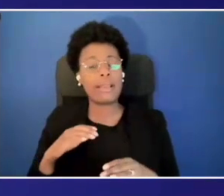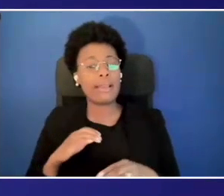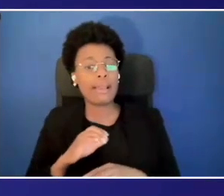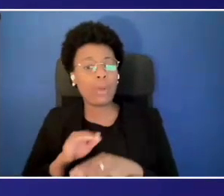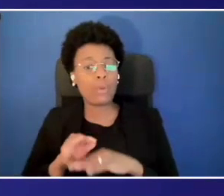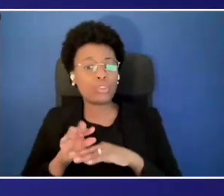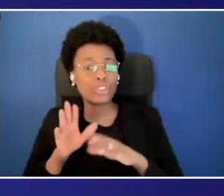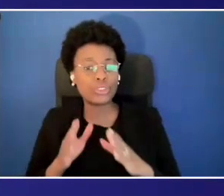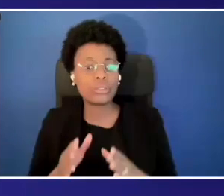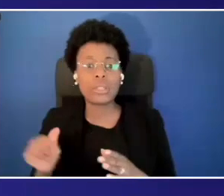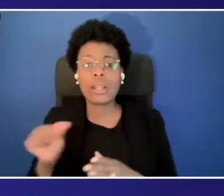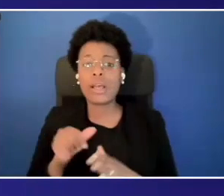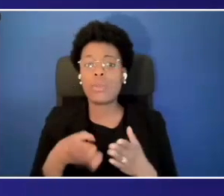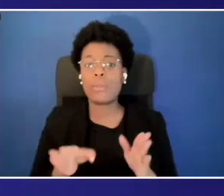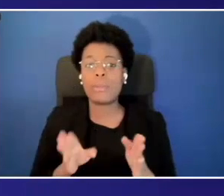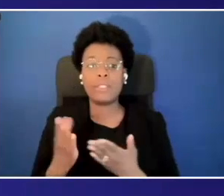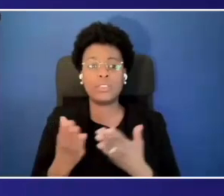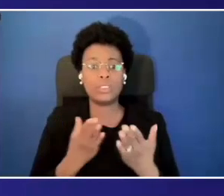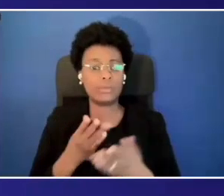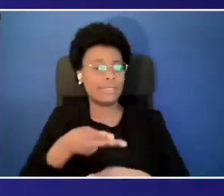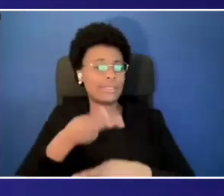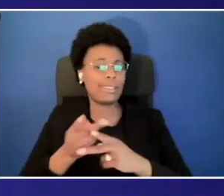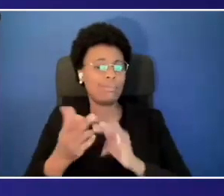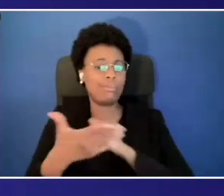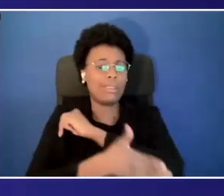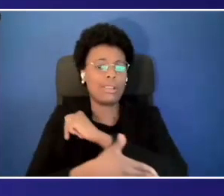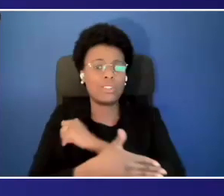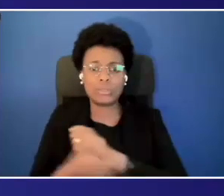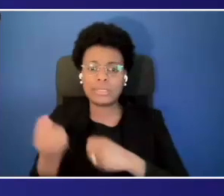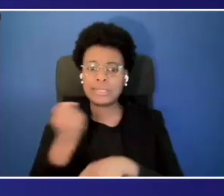I agree wholeheartedly with the notion that the PSLF program should be simplified and there are ways to accomplish this using existing data.